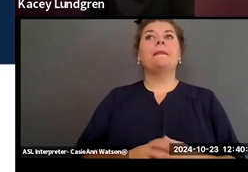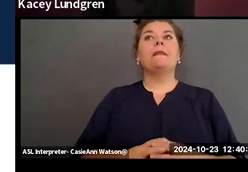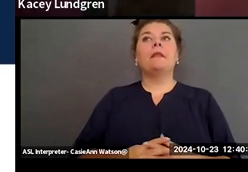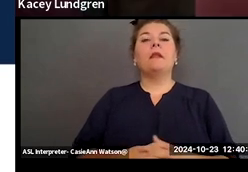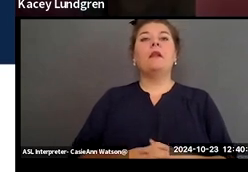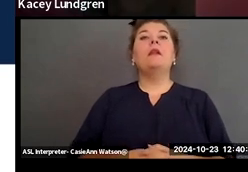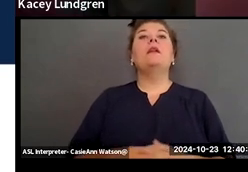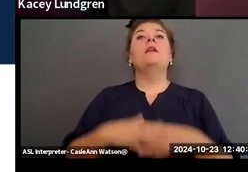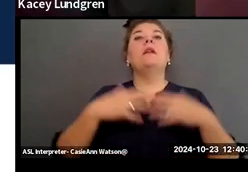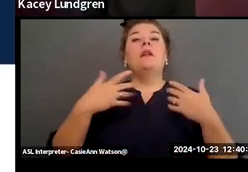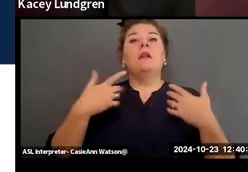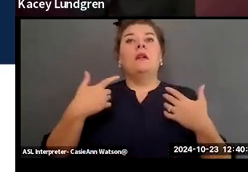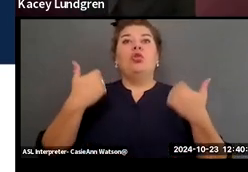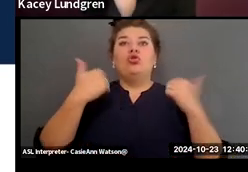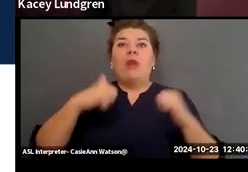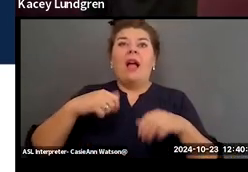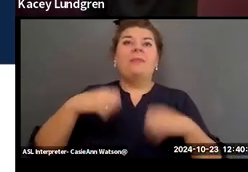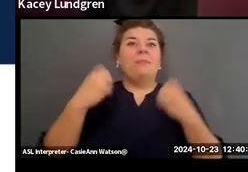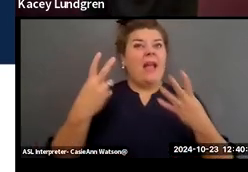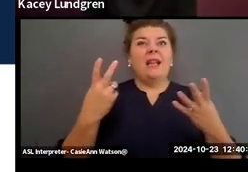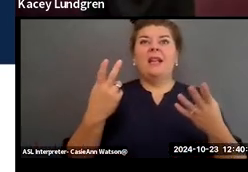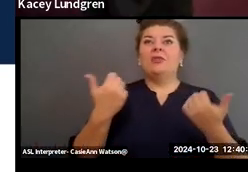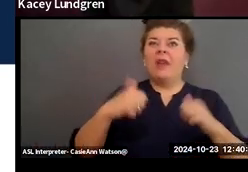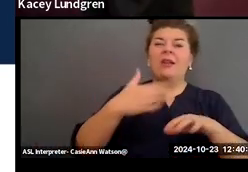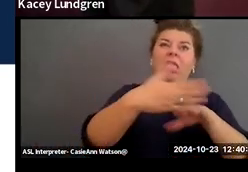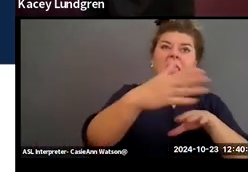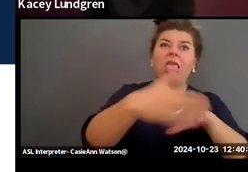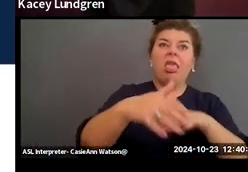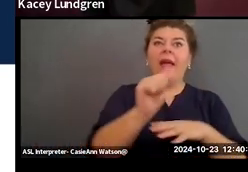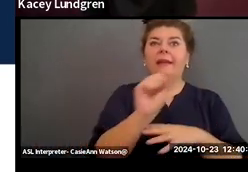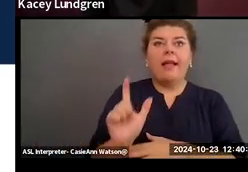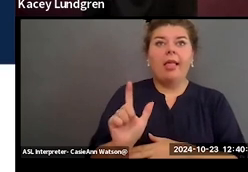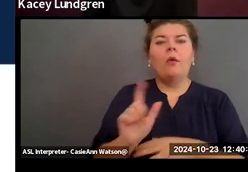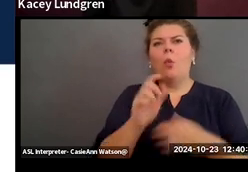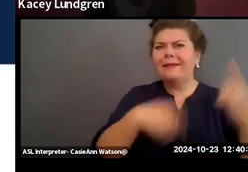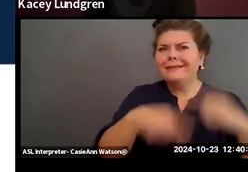Despite the attempts to eradicate sign language, Gallaudet University is still going strong.